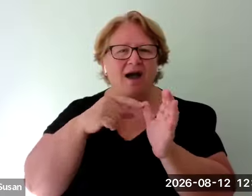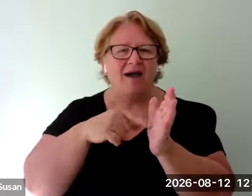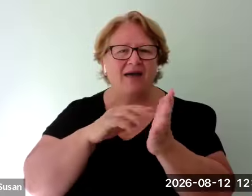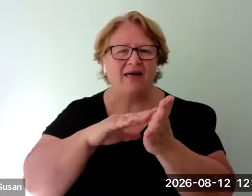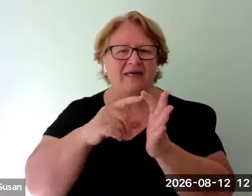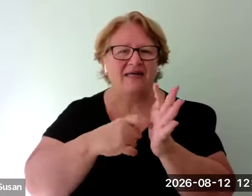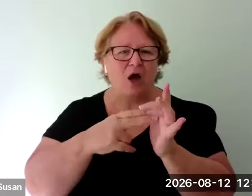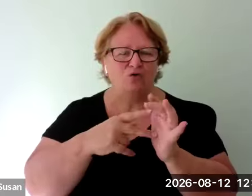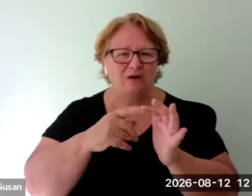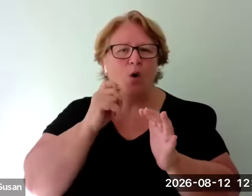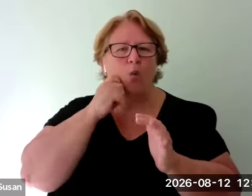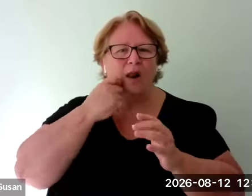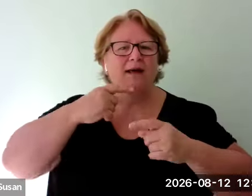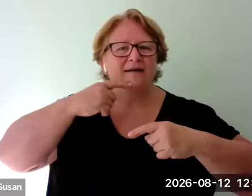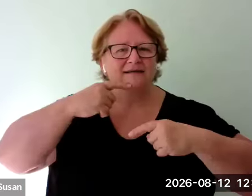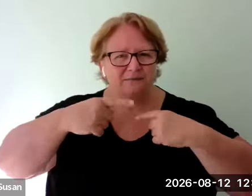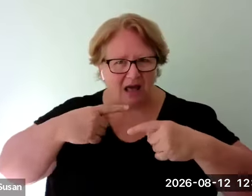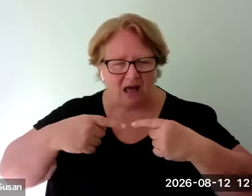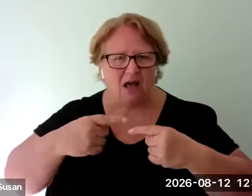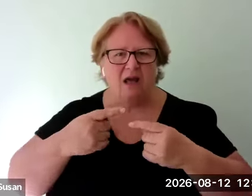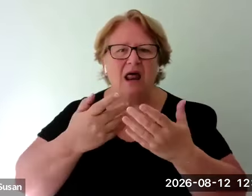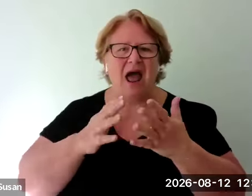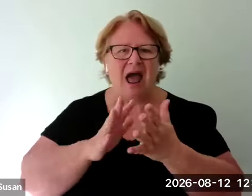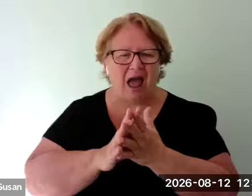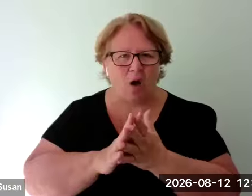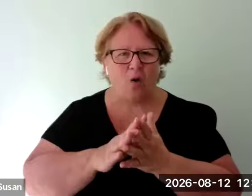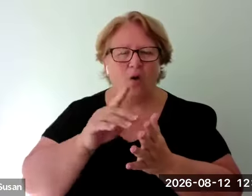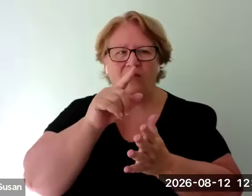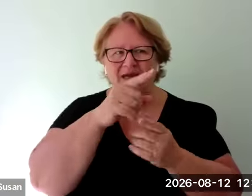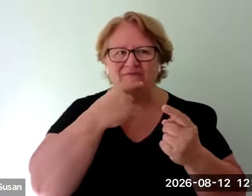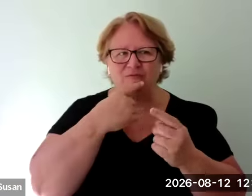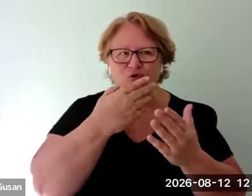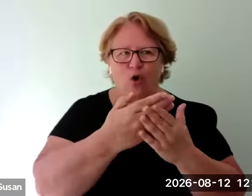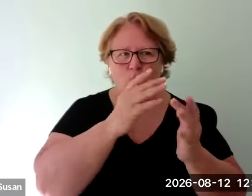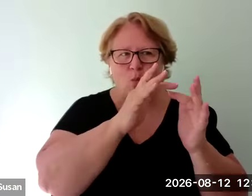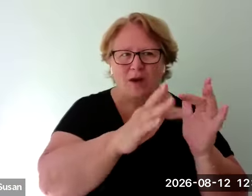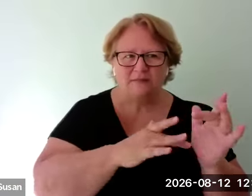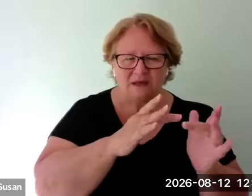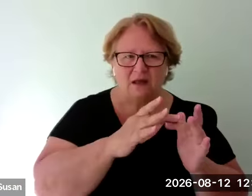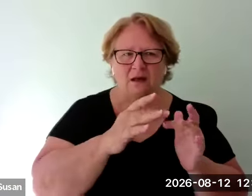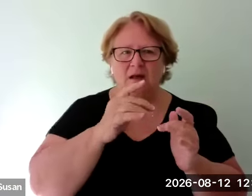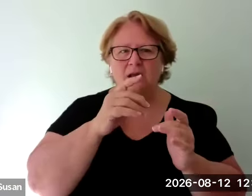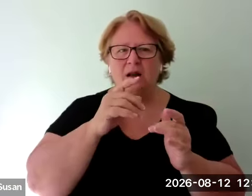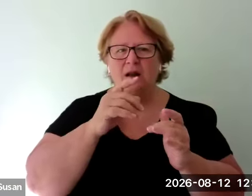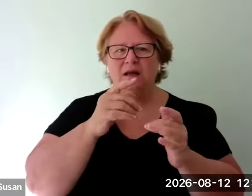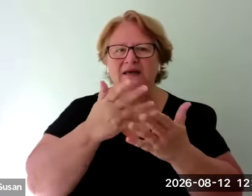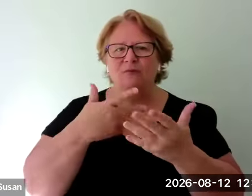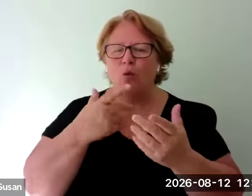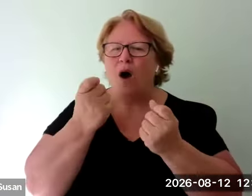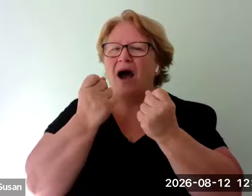about things like the Research Agenda, the guiding principles . And I know that Catherine will take you through how